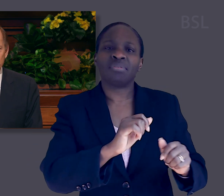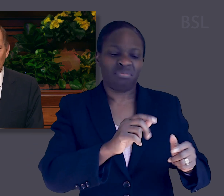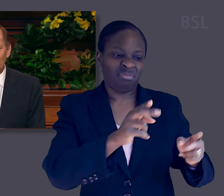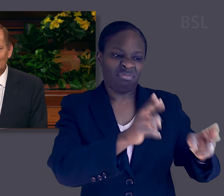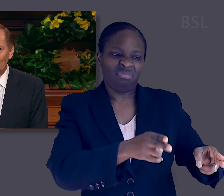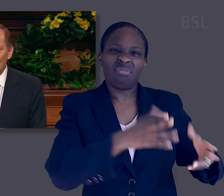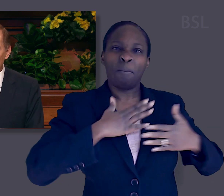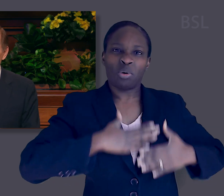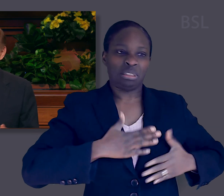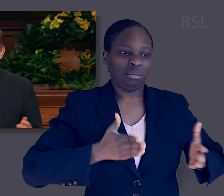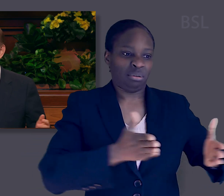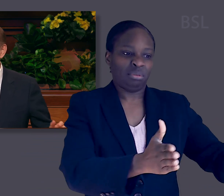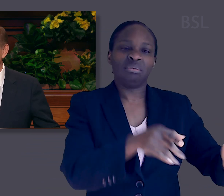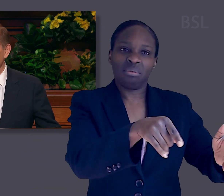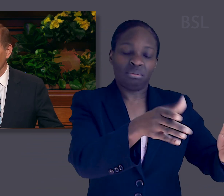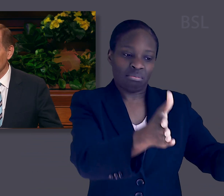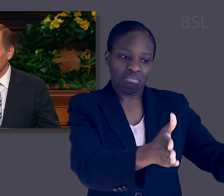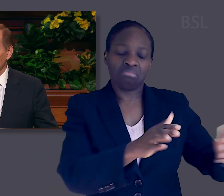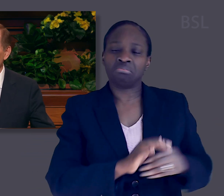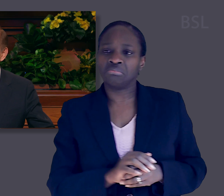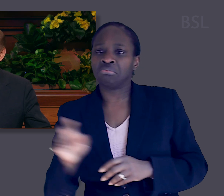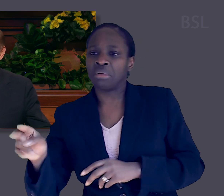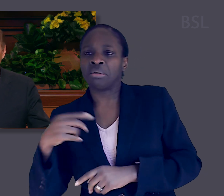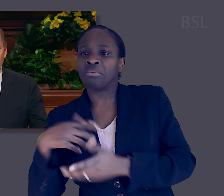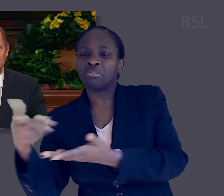While standing away some distance from the casket, conversing with others,